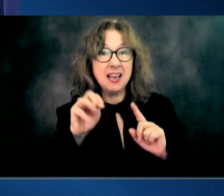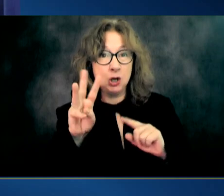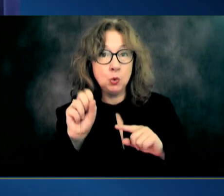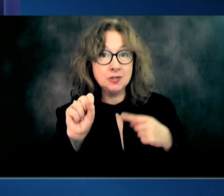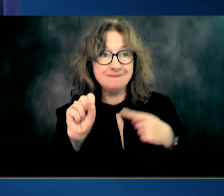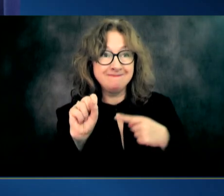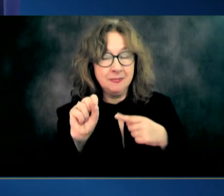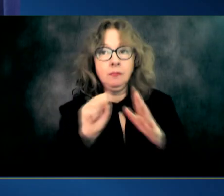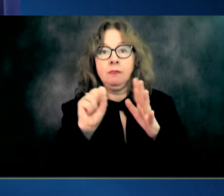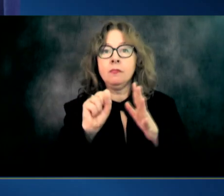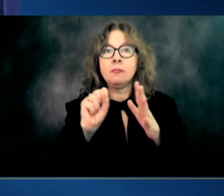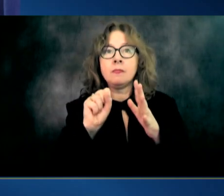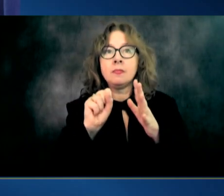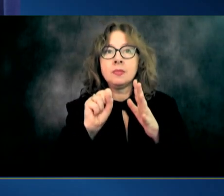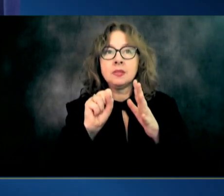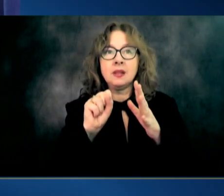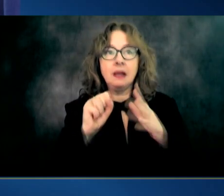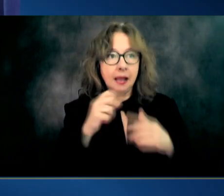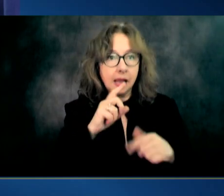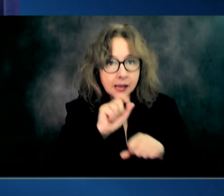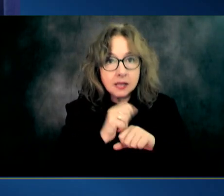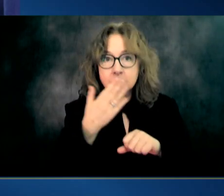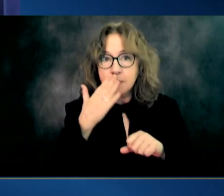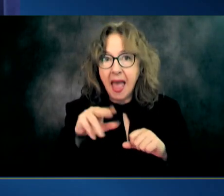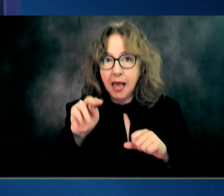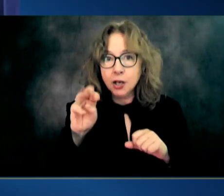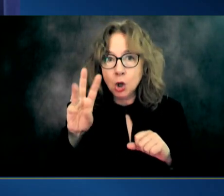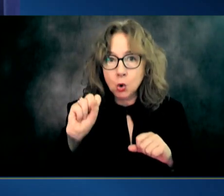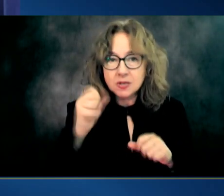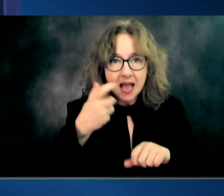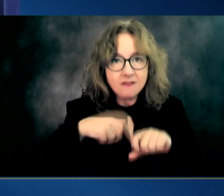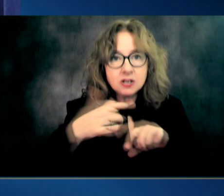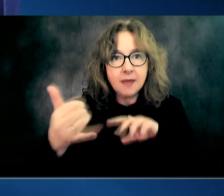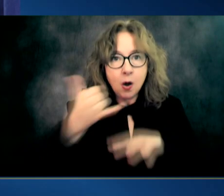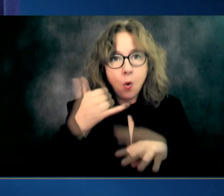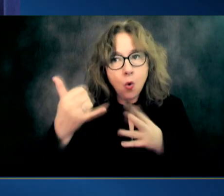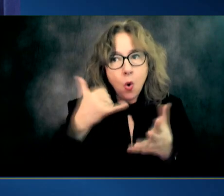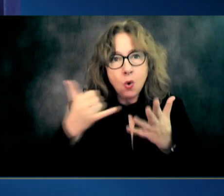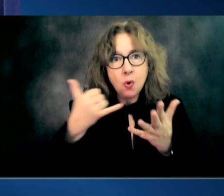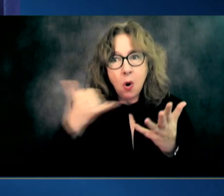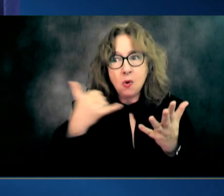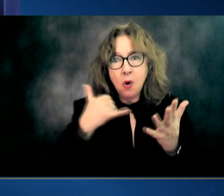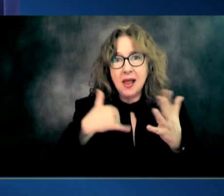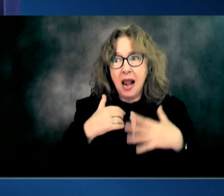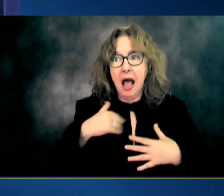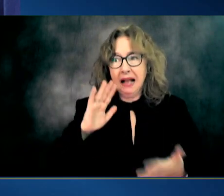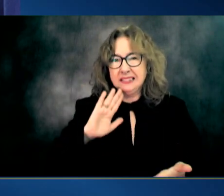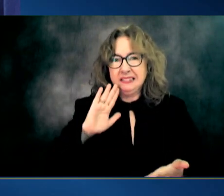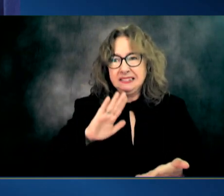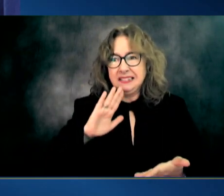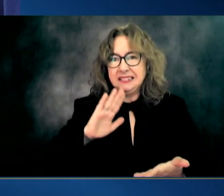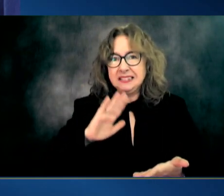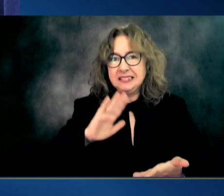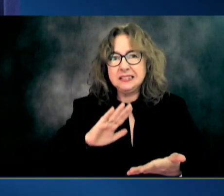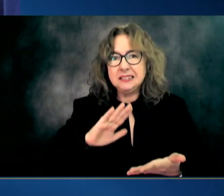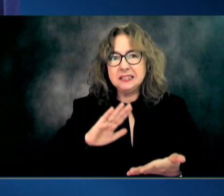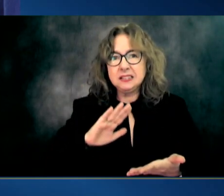but it is bad news. Like, and you kind of lose a little bit of, like, hope and you get anxious. And